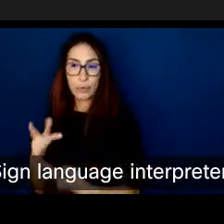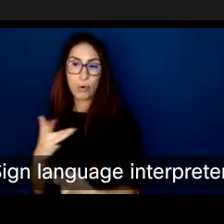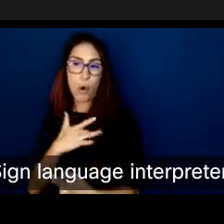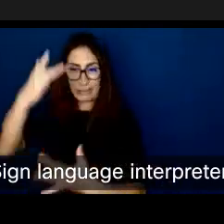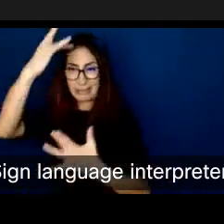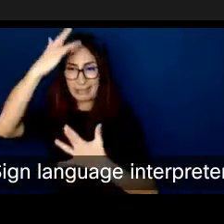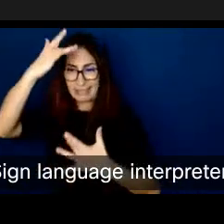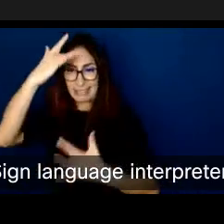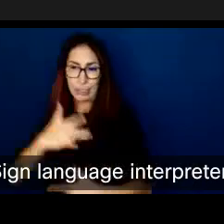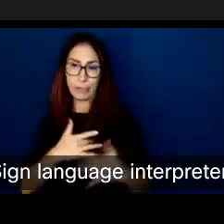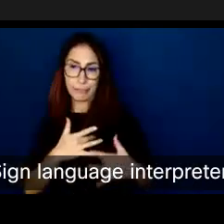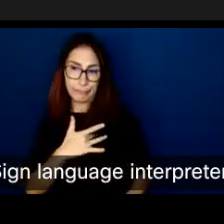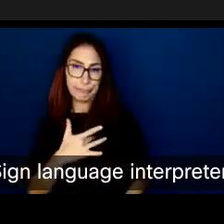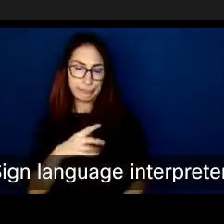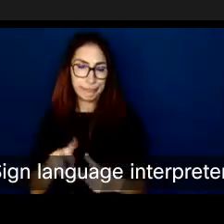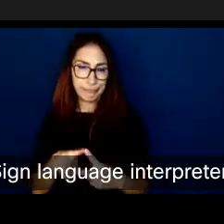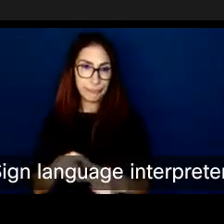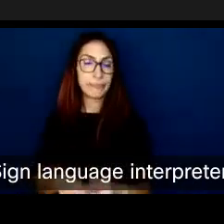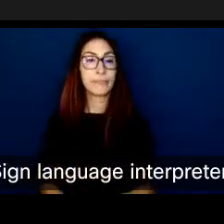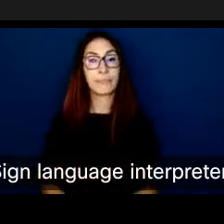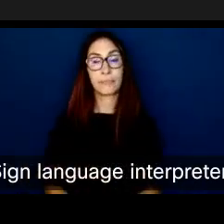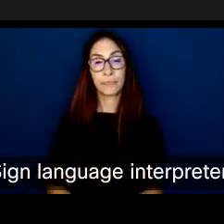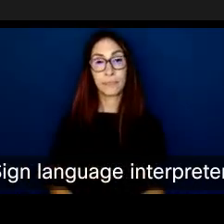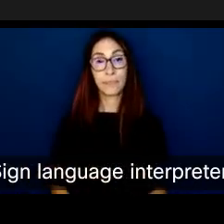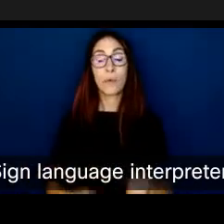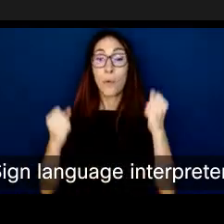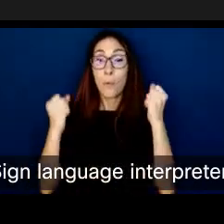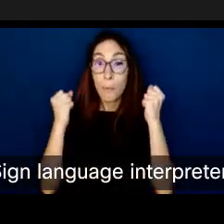health issues now faced by people with HIV actually have